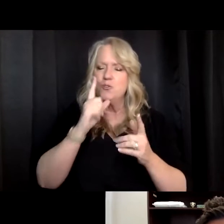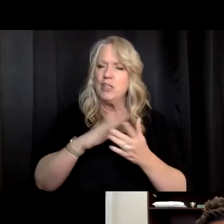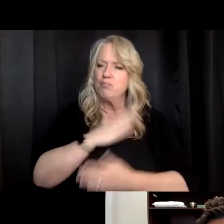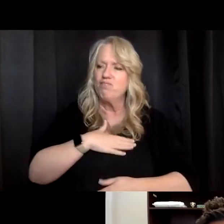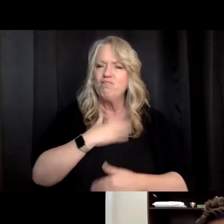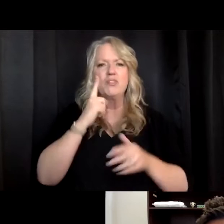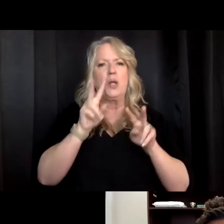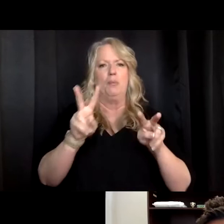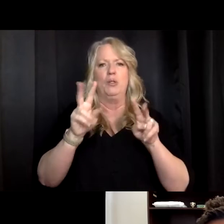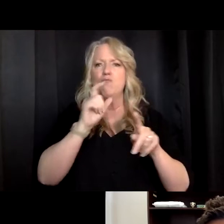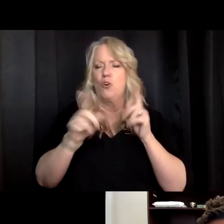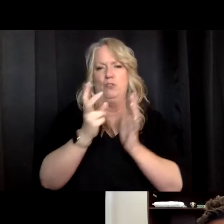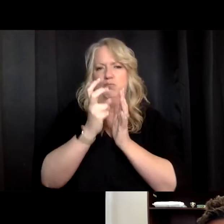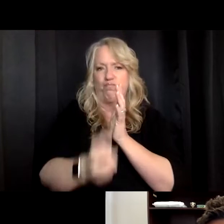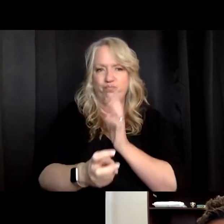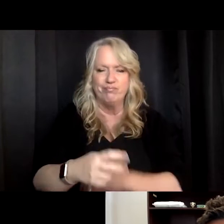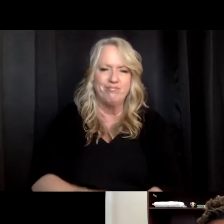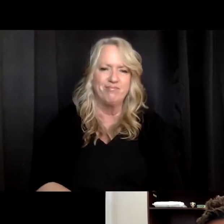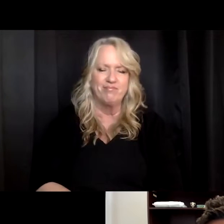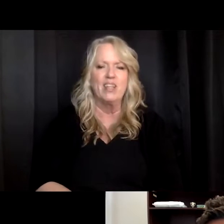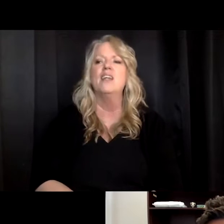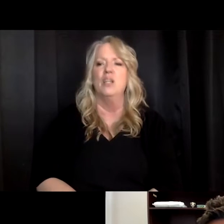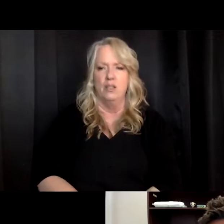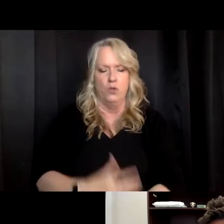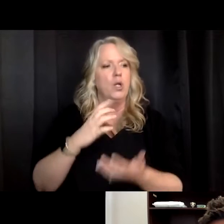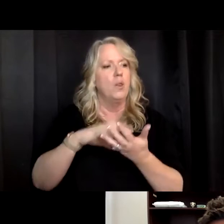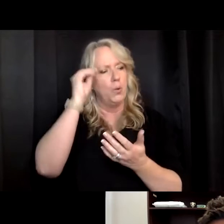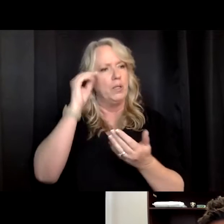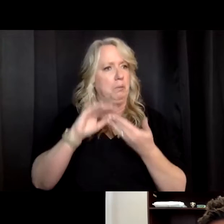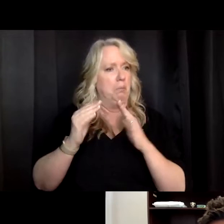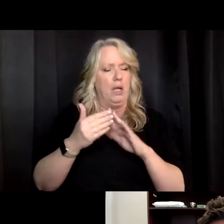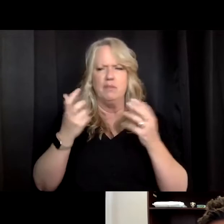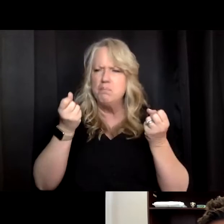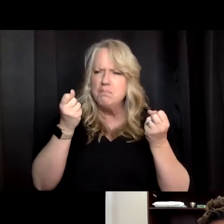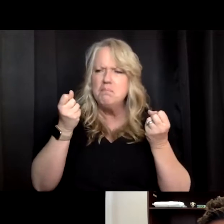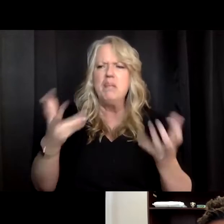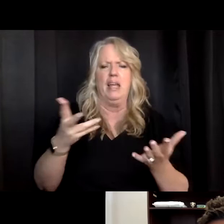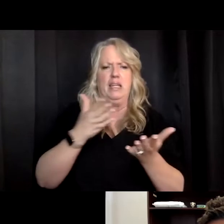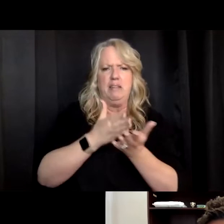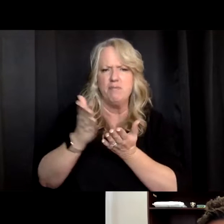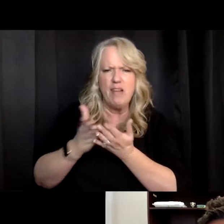CONVERSATION IN PREPARATION FOR THIS CONVERSATION TO SHARE IN THE COMMUNITY . REALLY ENJOY IT. LOOKING FORWARD TO GETTING INTO IT. SO